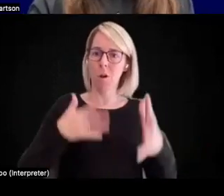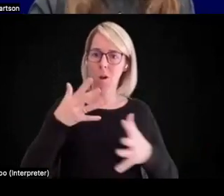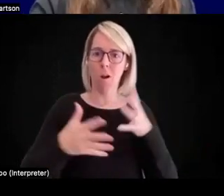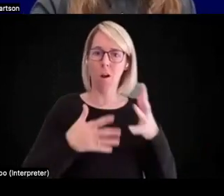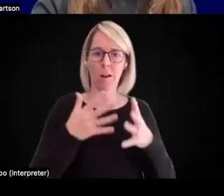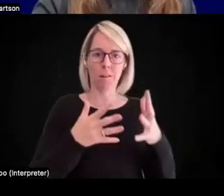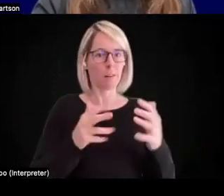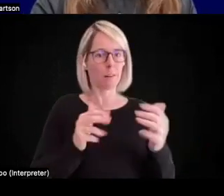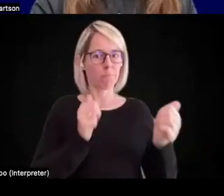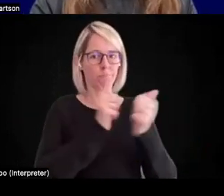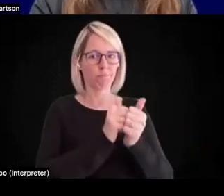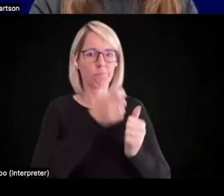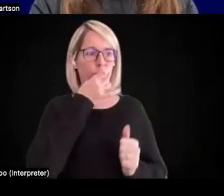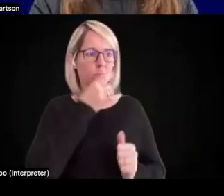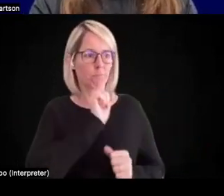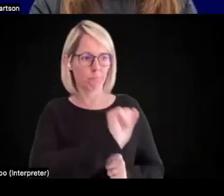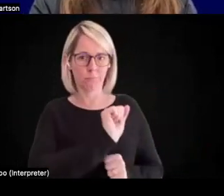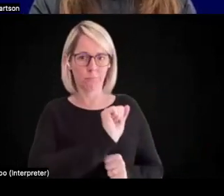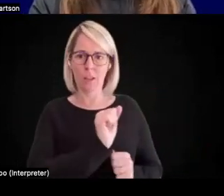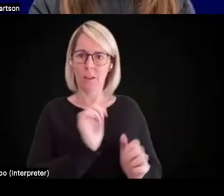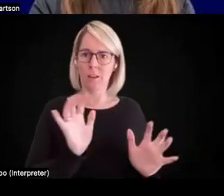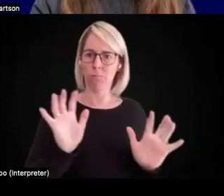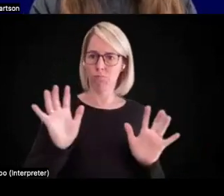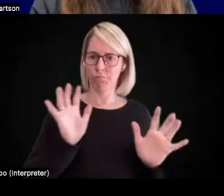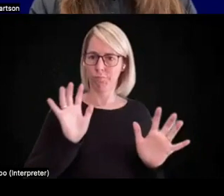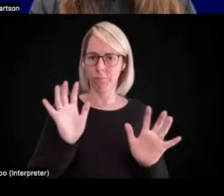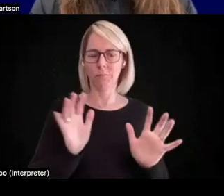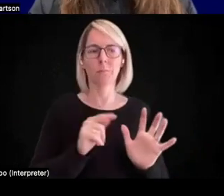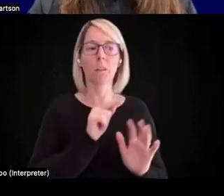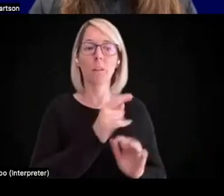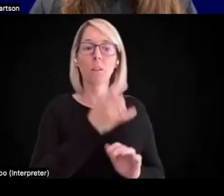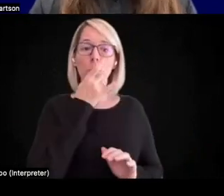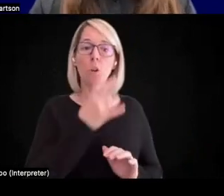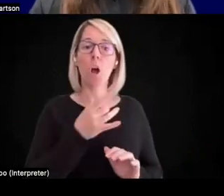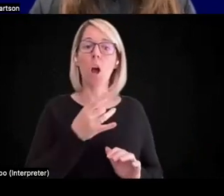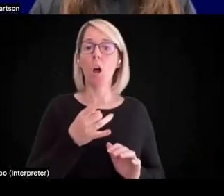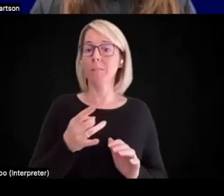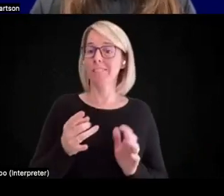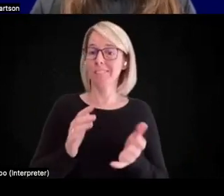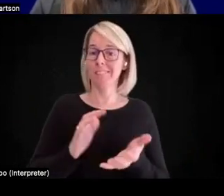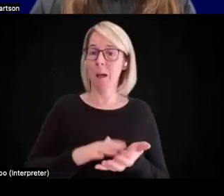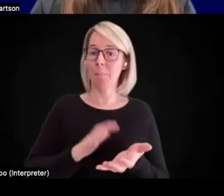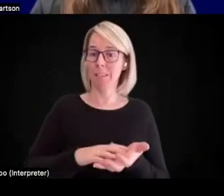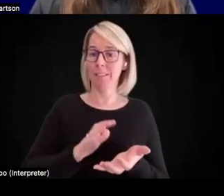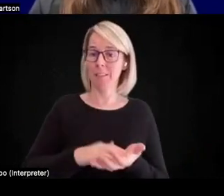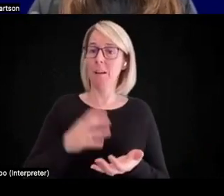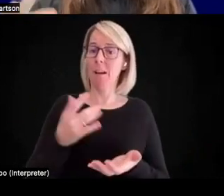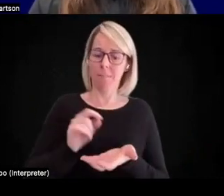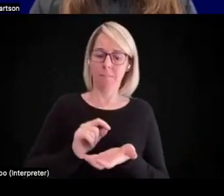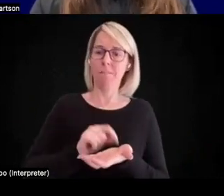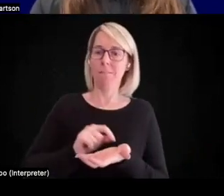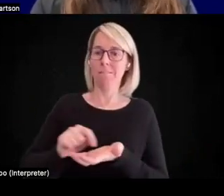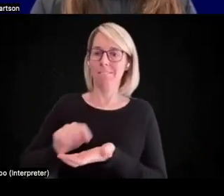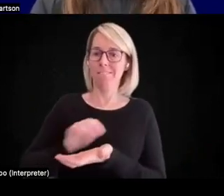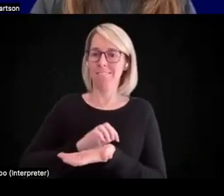is doing and what the child is tapping on, which is the braille on the page, and in this particular